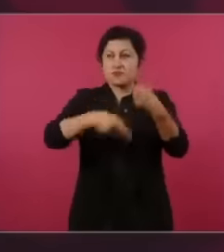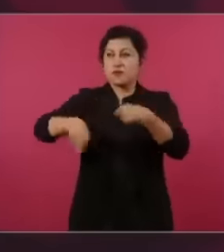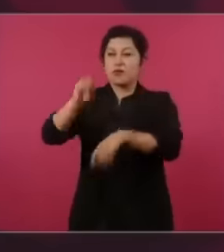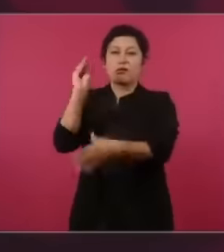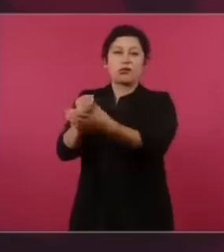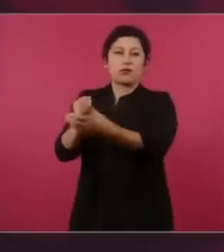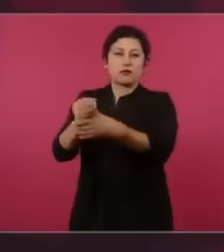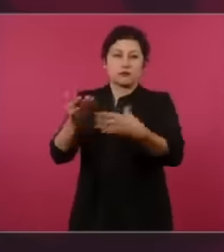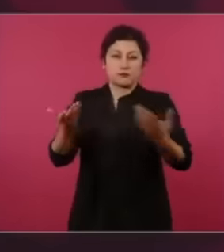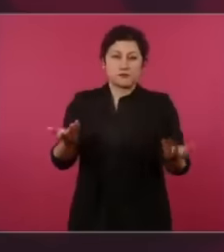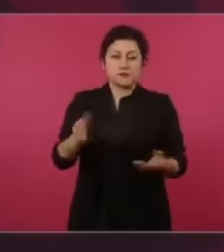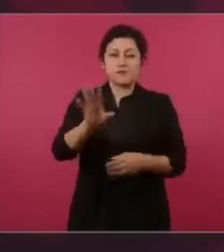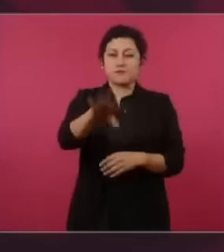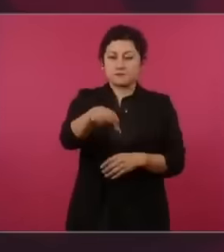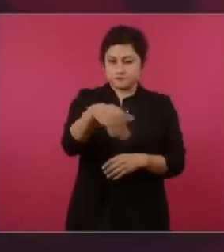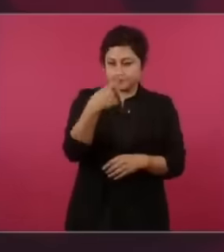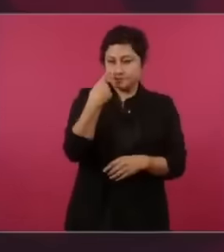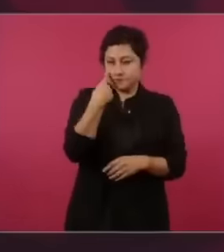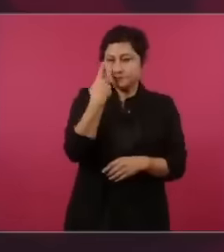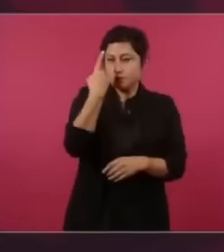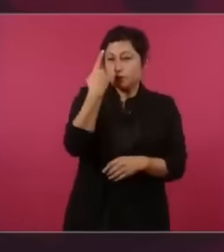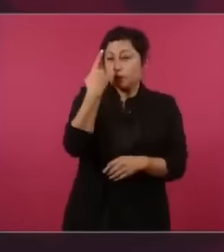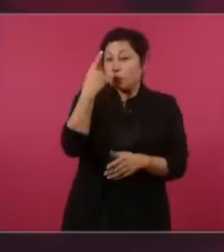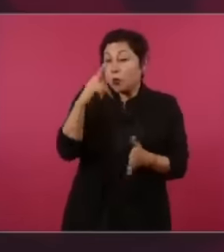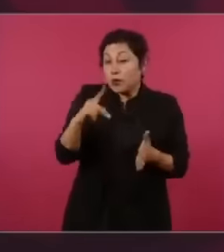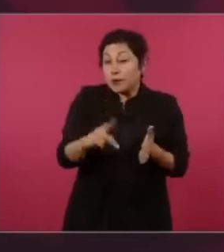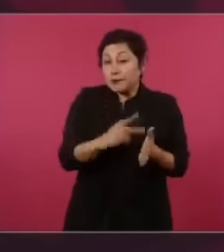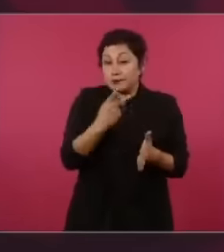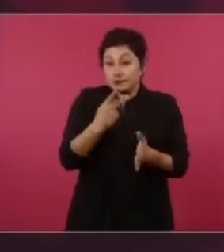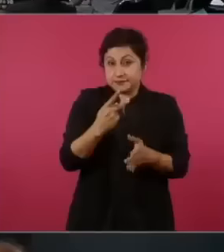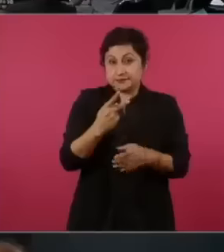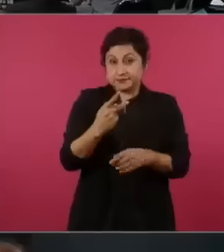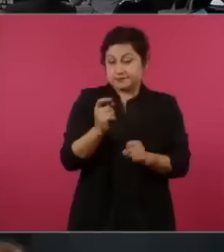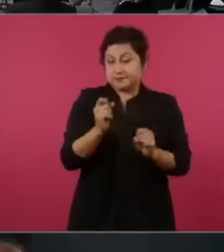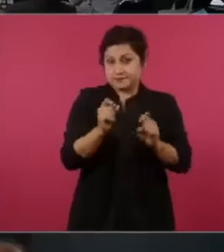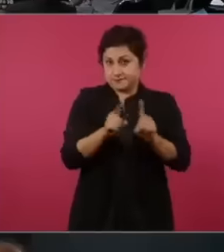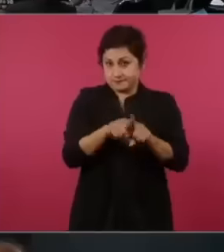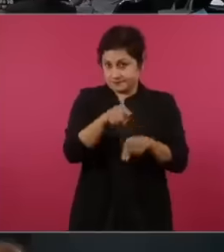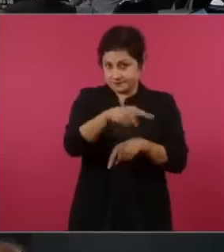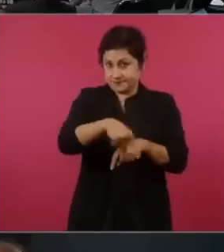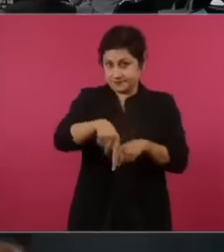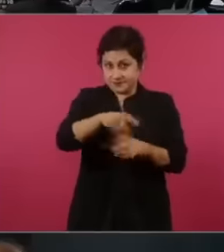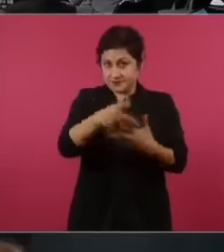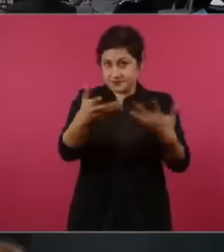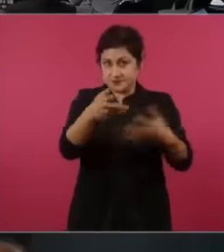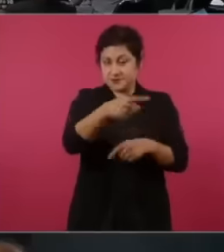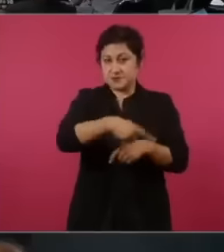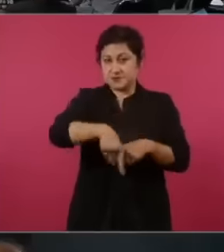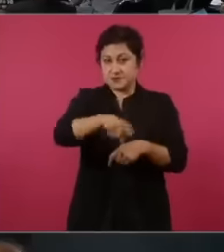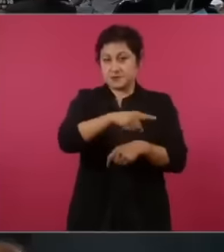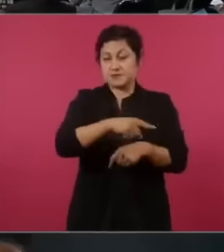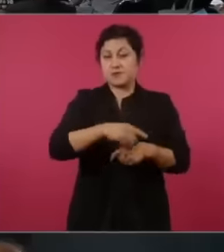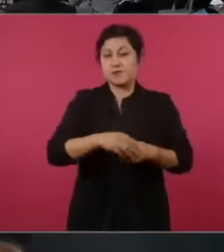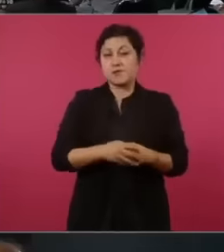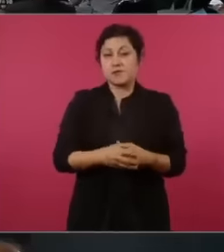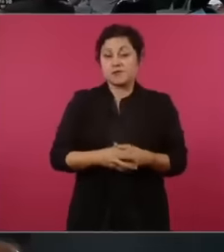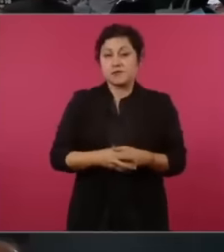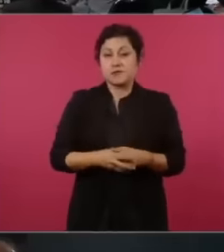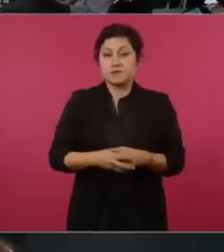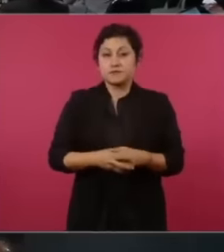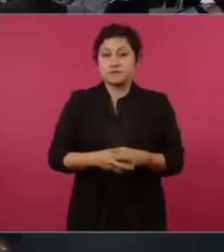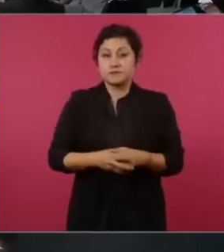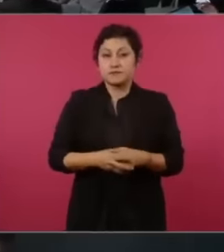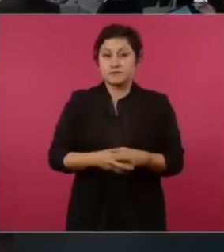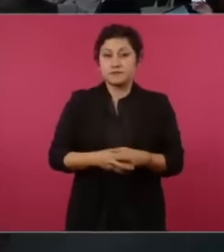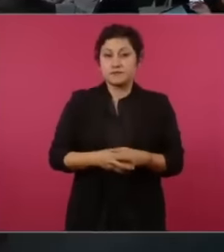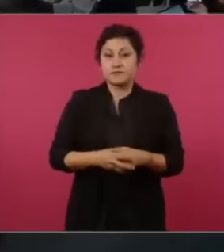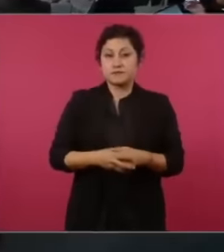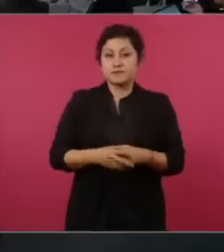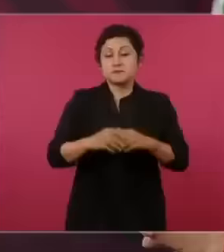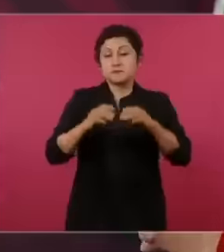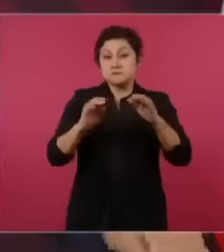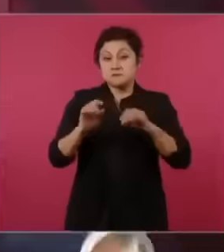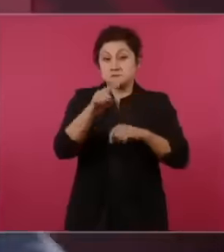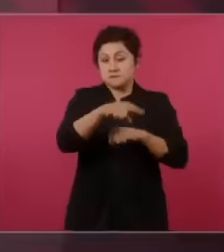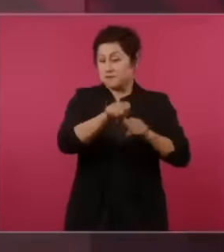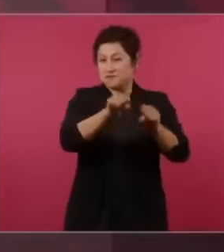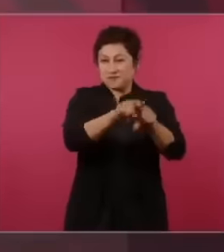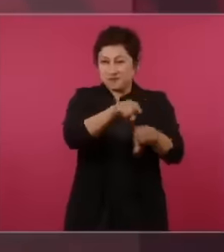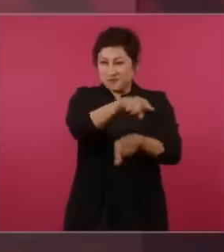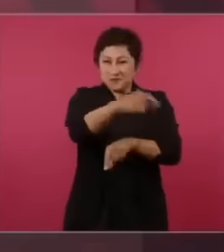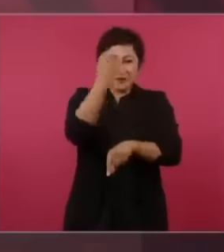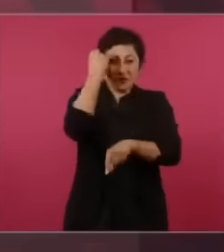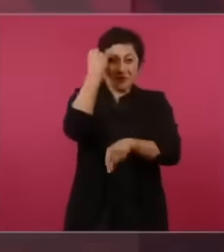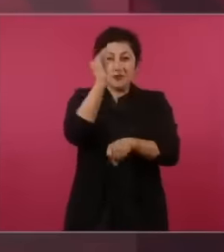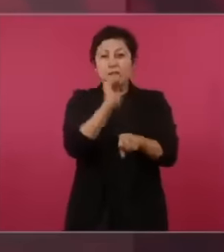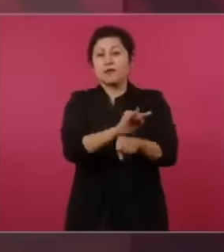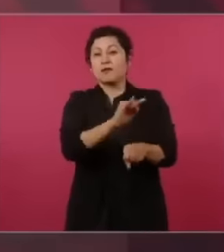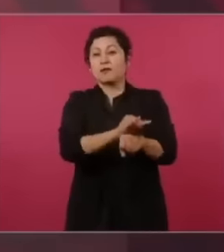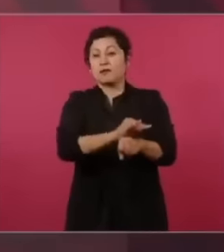beneficiaries is a defender of the aones